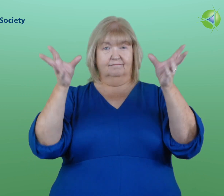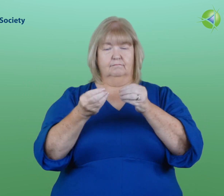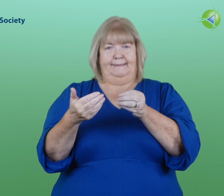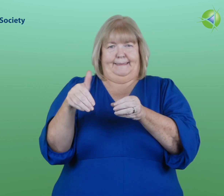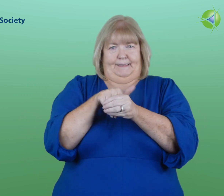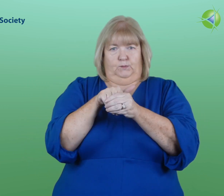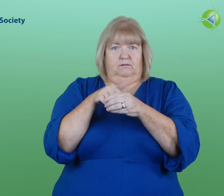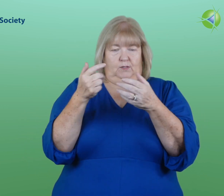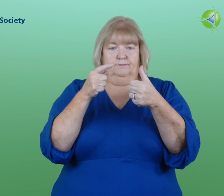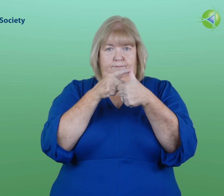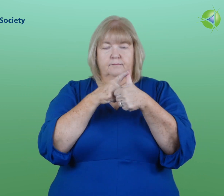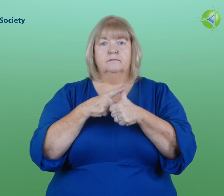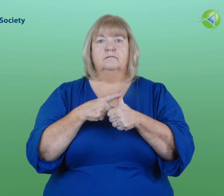and networks and includes: